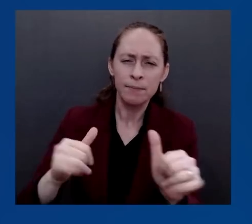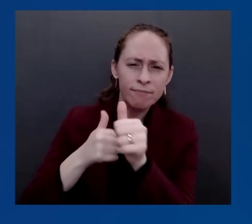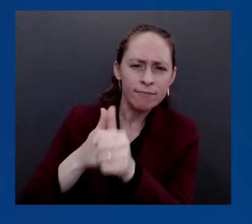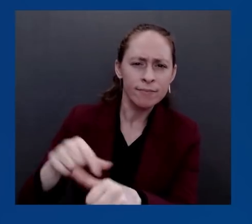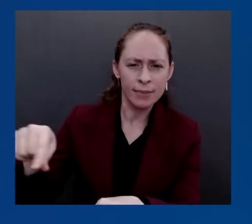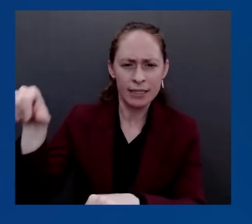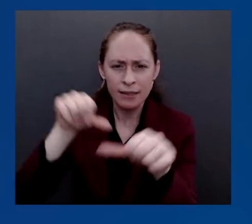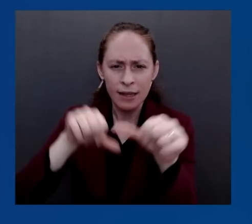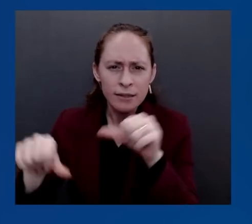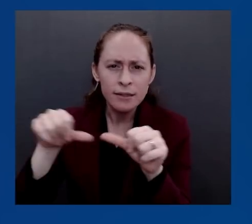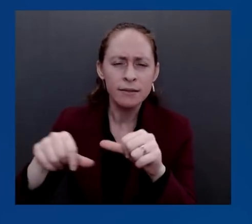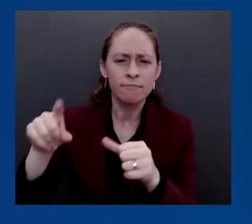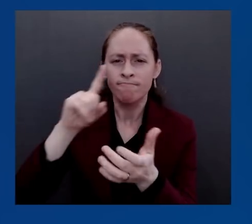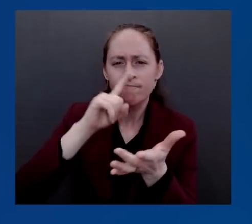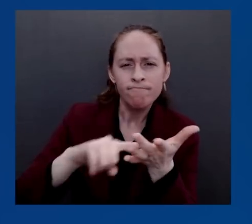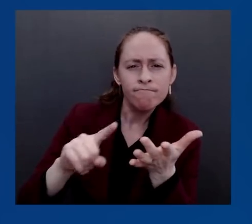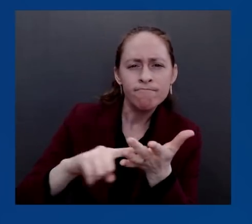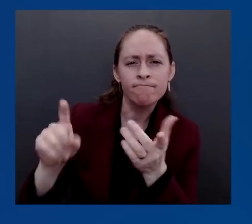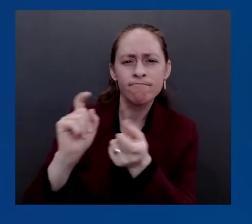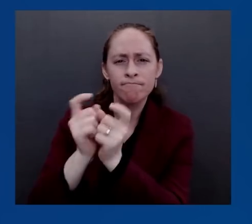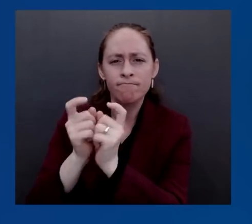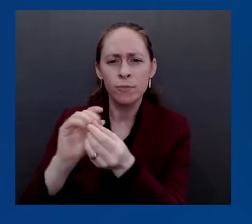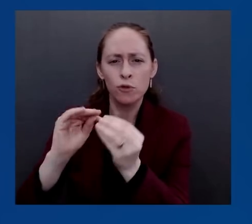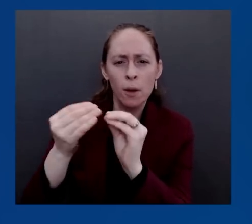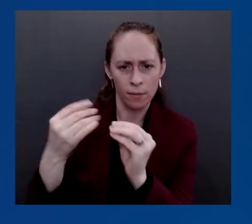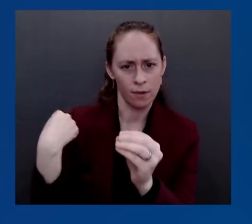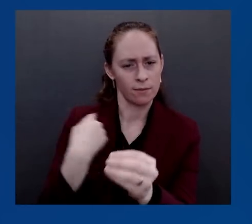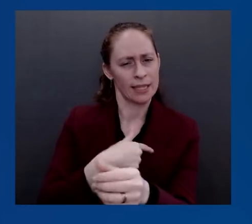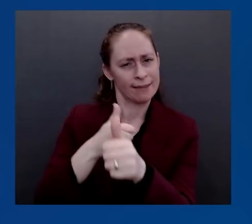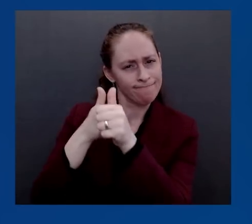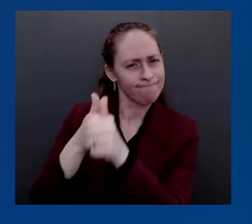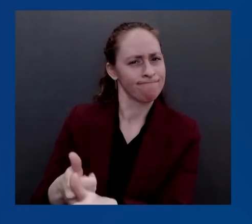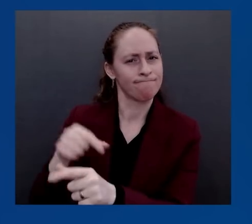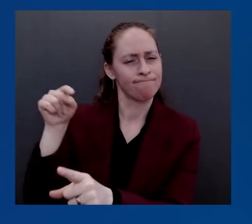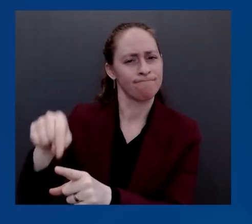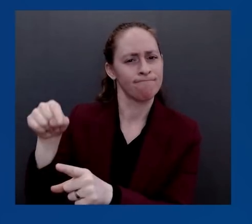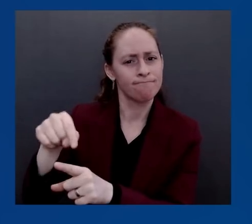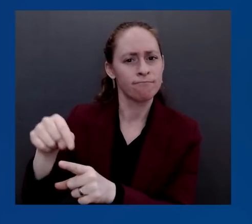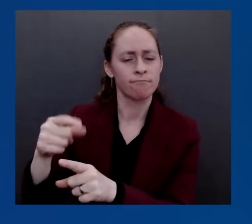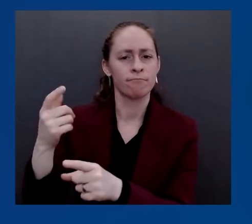boosters, testing, and treatment. Thank you. I'll now turn it over to Dr. Fauci.